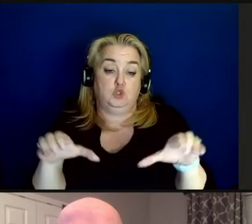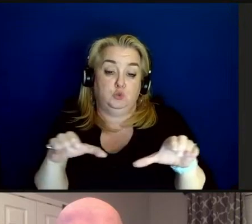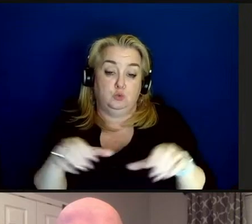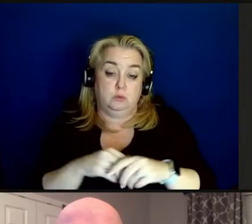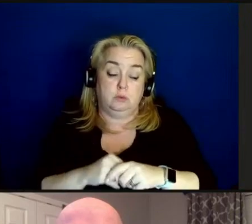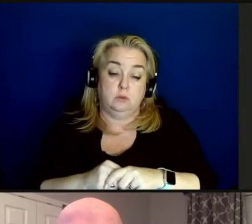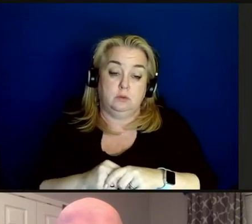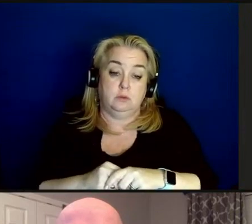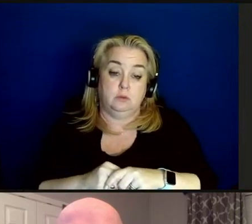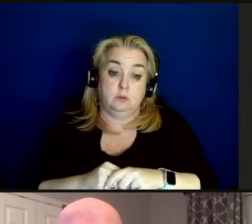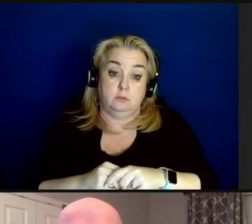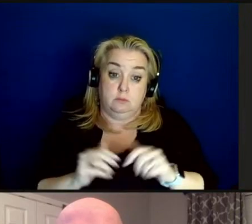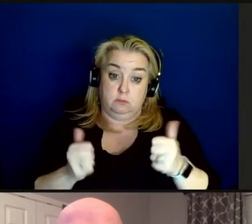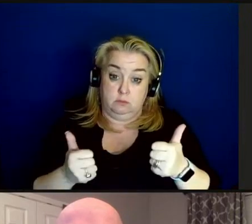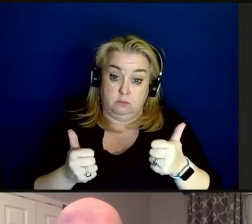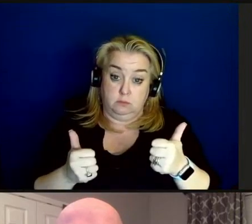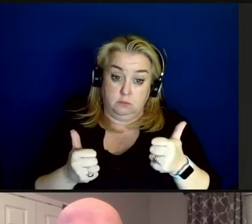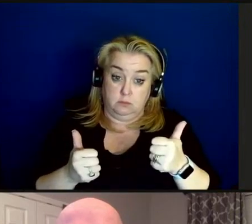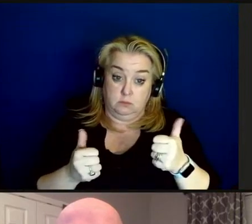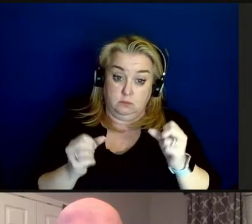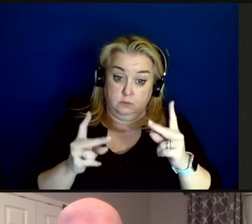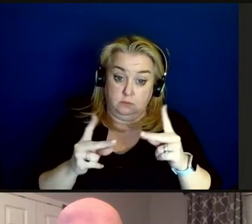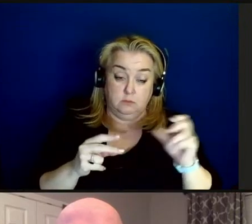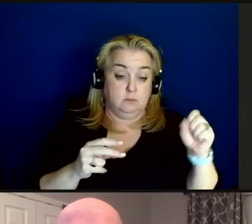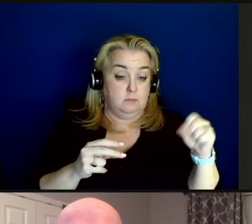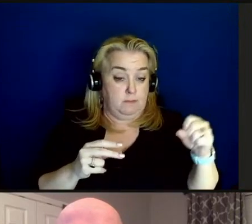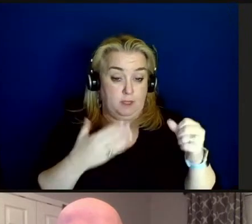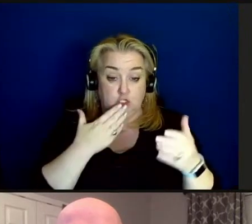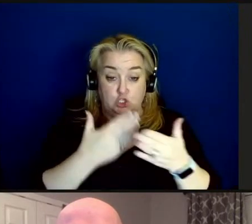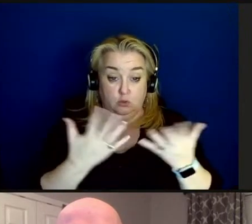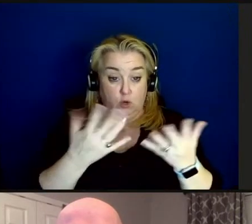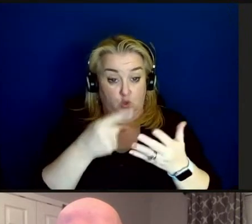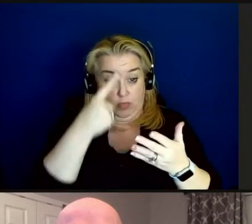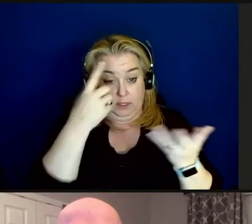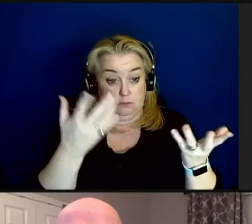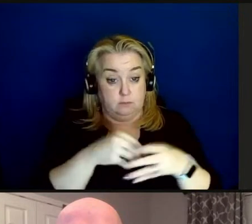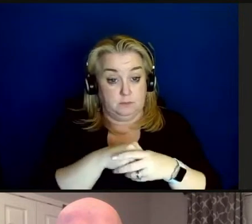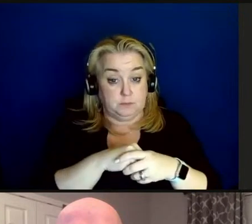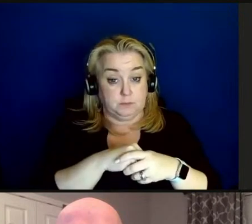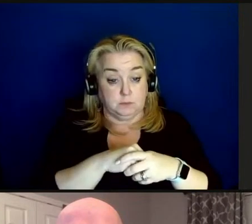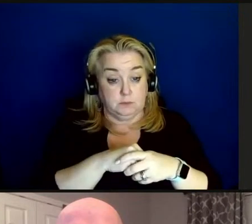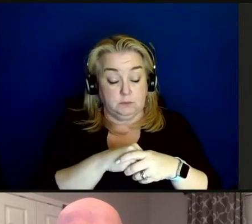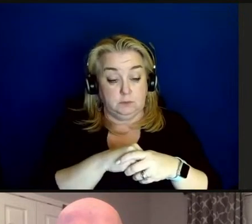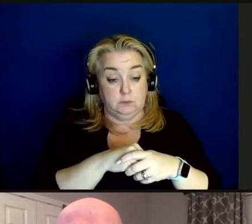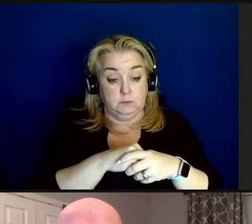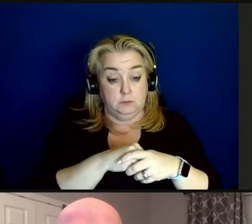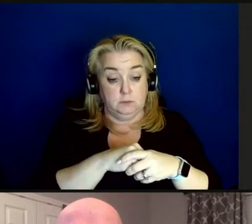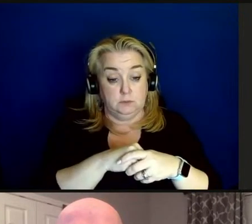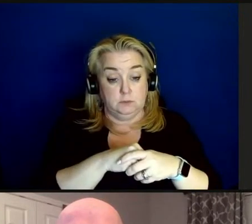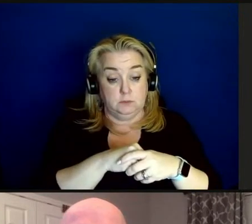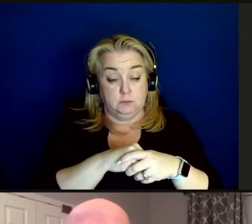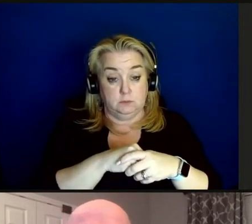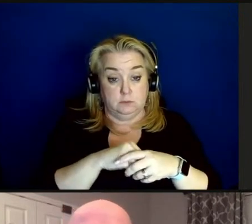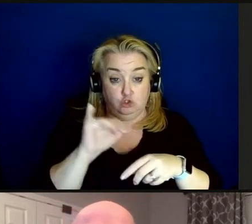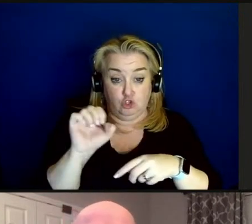OF SOME SORT AND WE CAN START ZEROING IN ON WHERE WE WANT TO